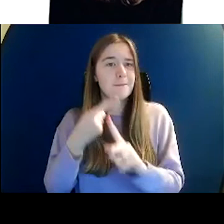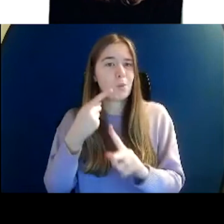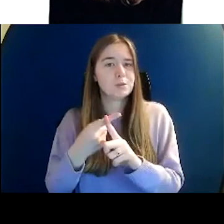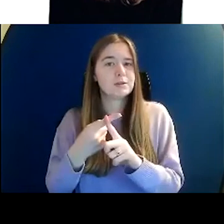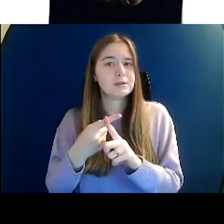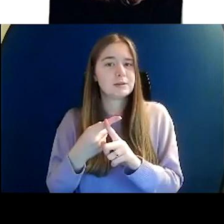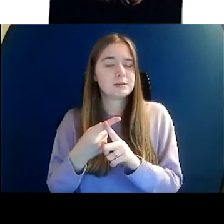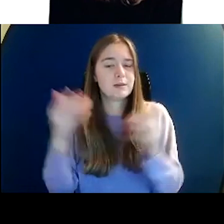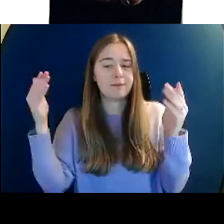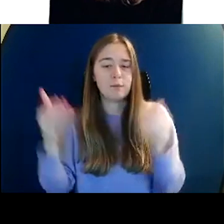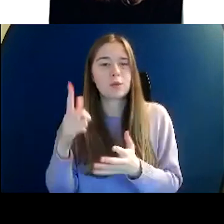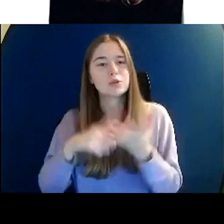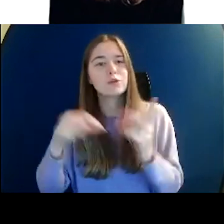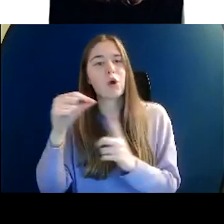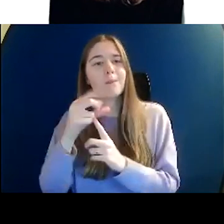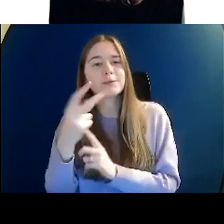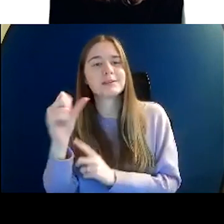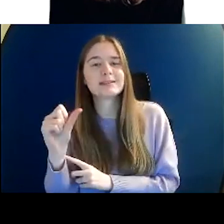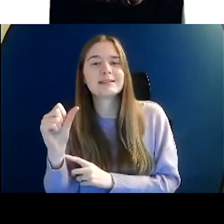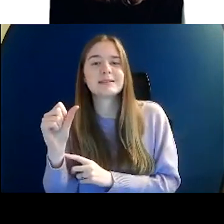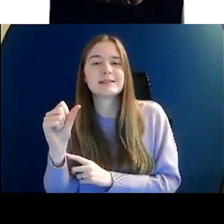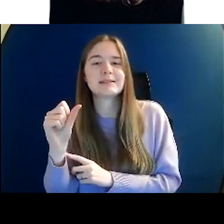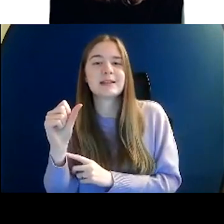and coming out of lock-down,